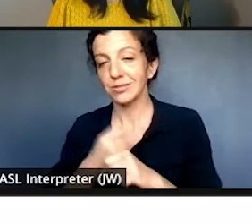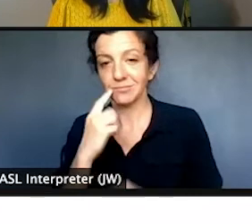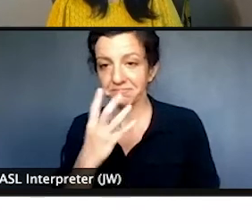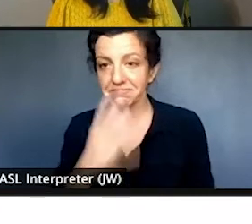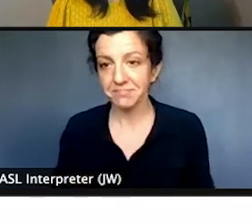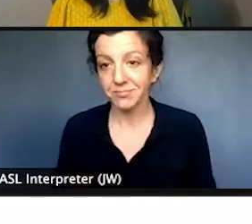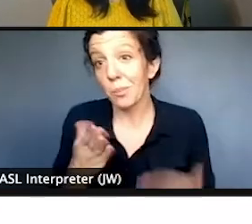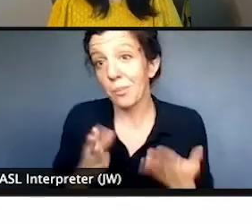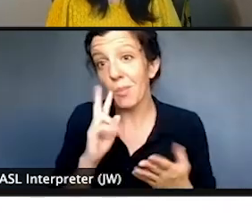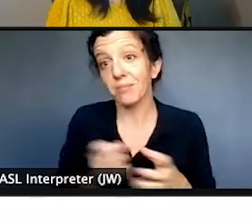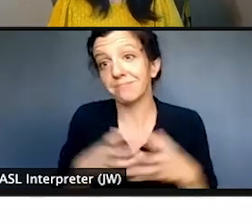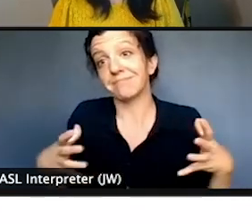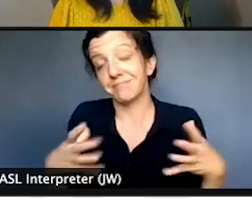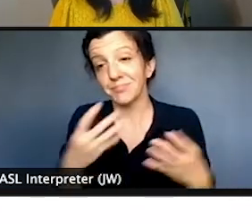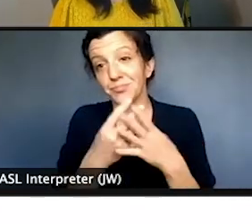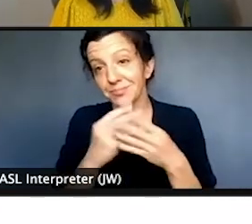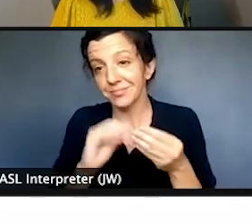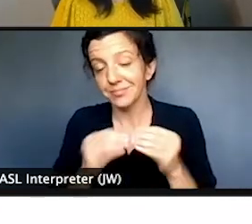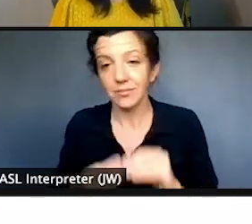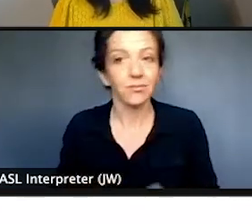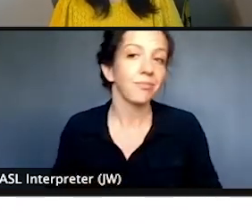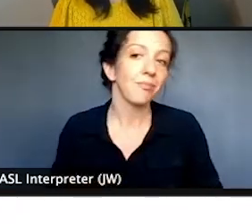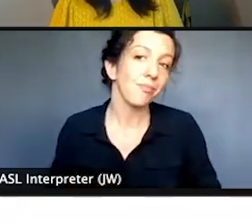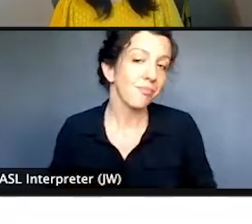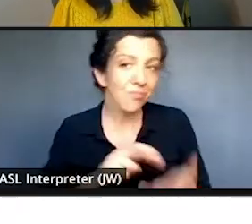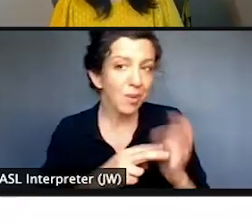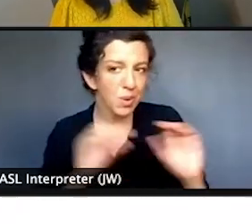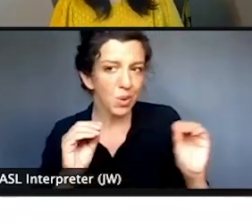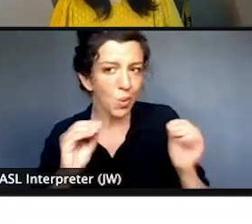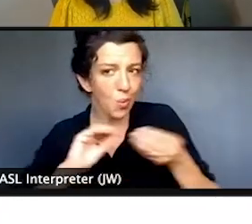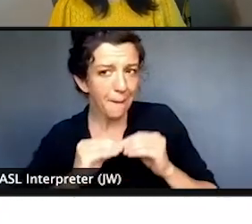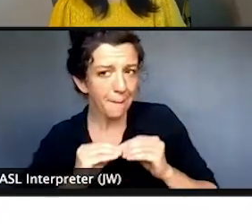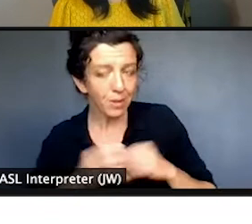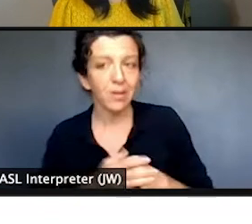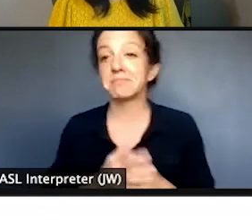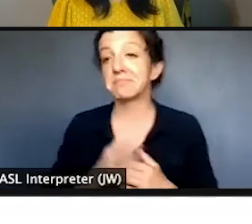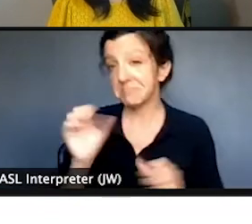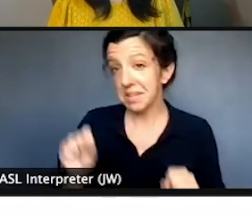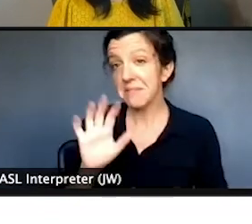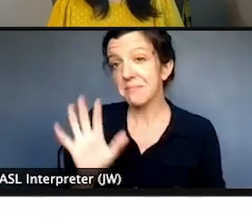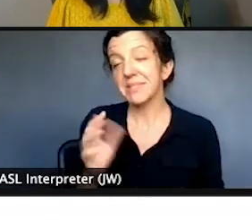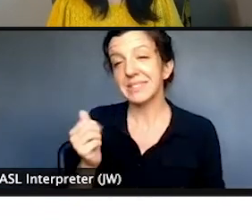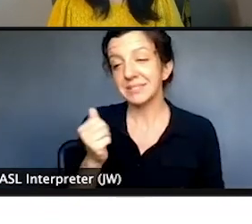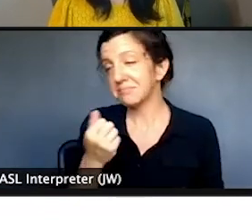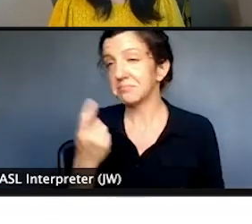Current state law known as Costa Hawkins set some limits on the local rent control policies